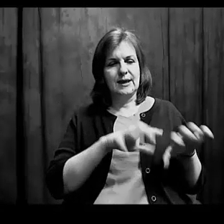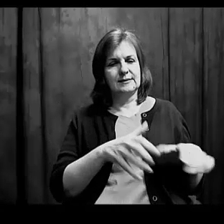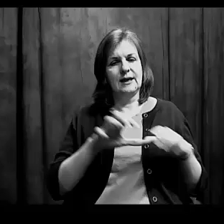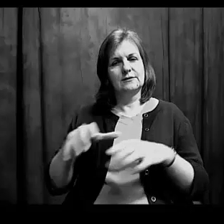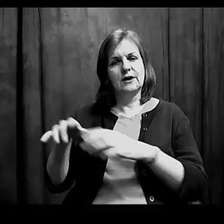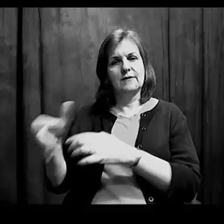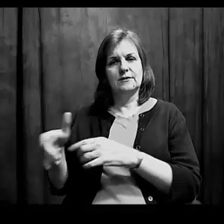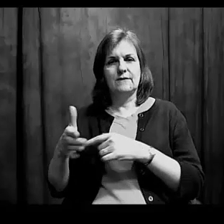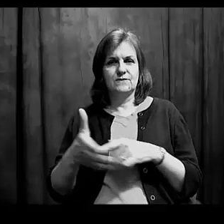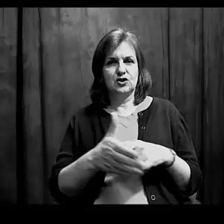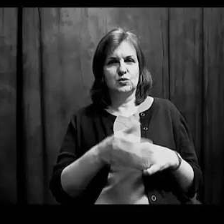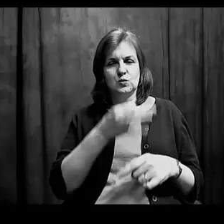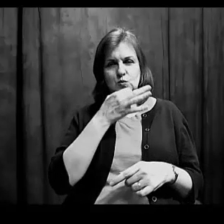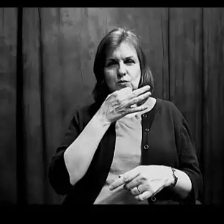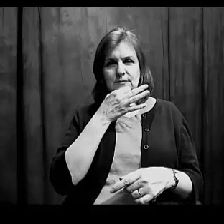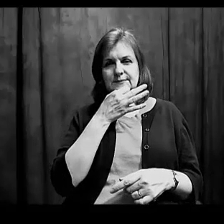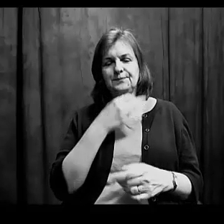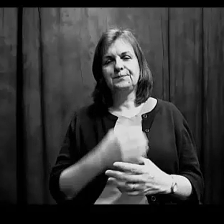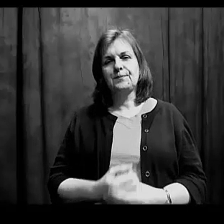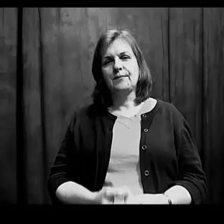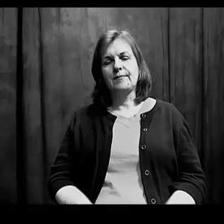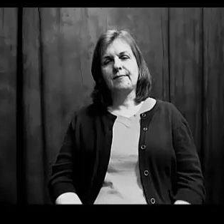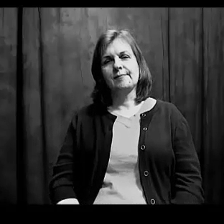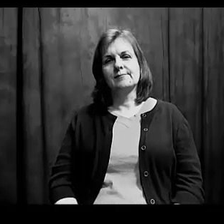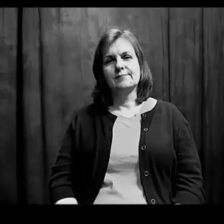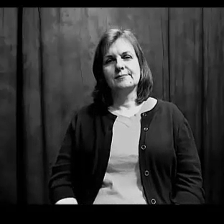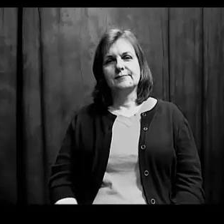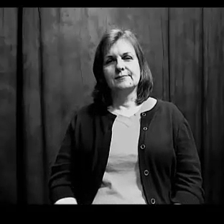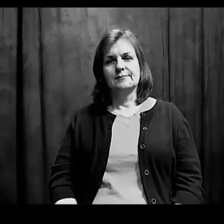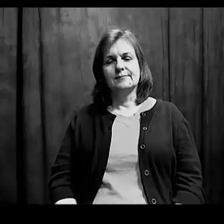show you the three classifications in just a second but